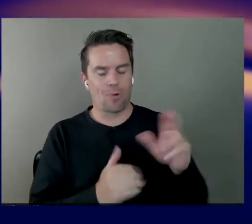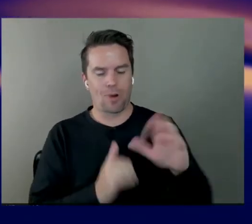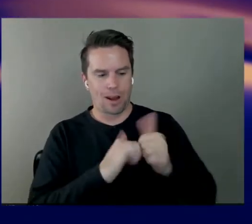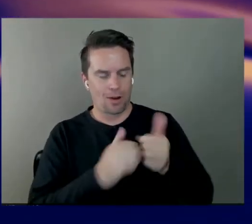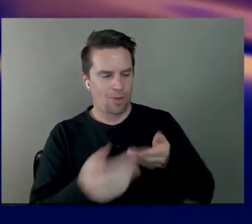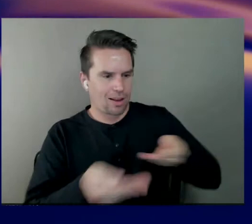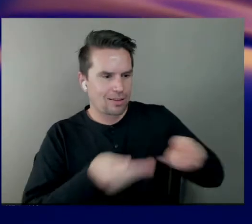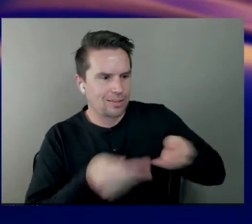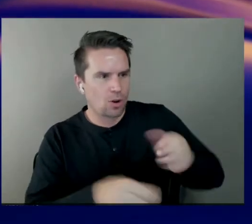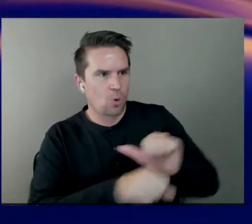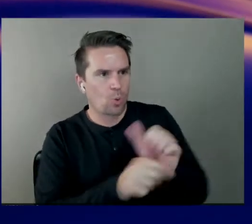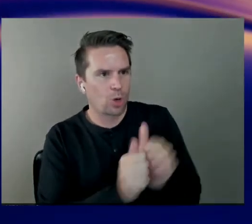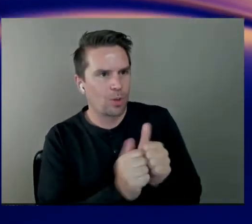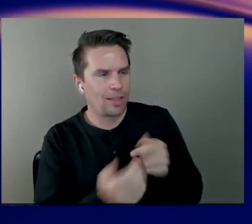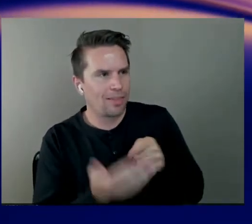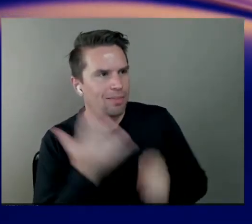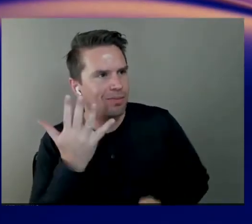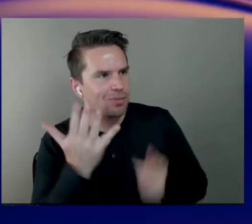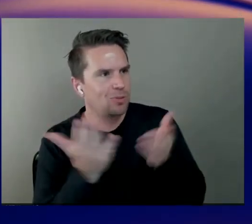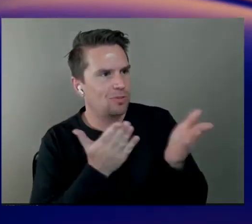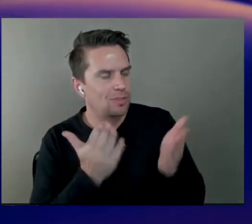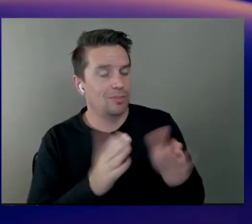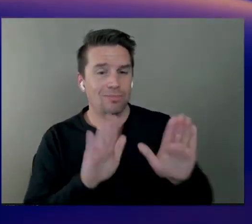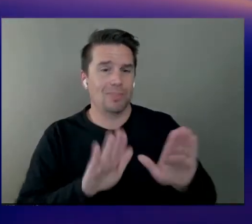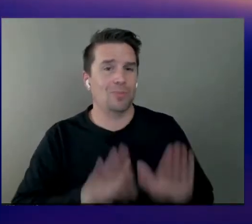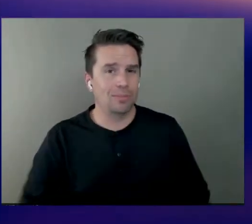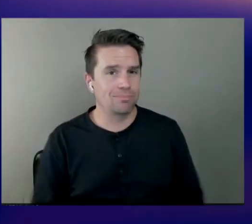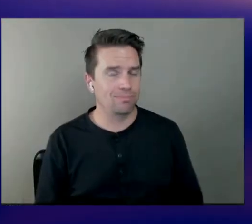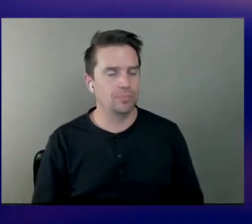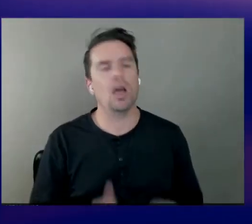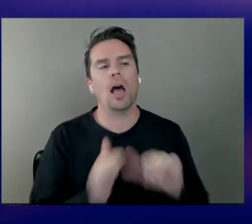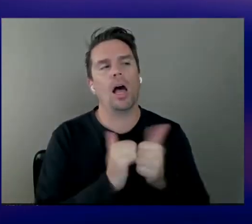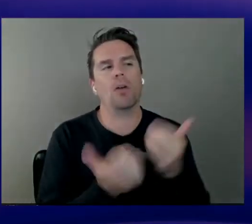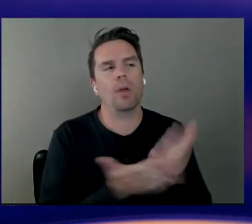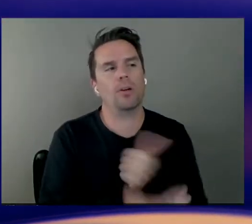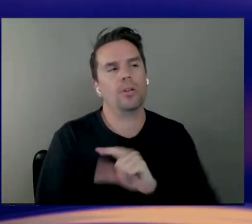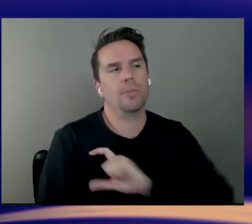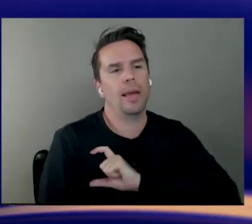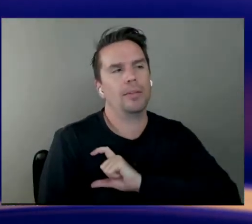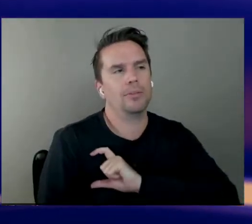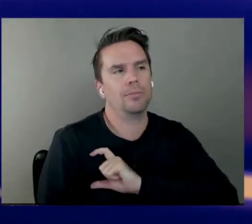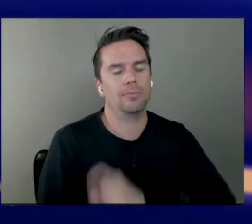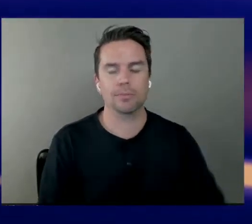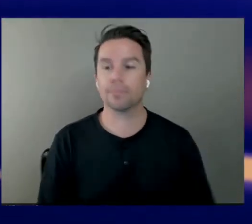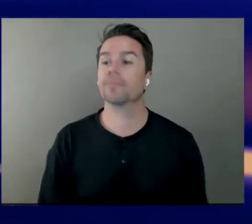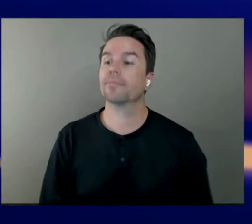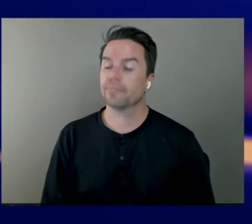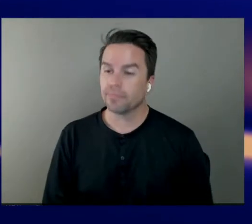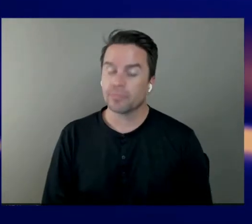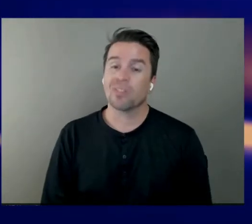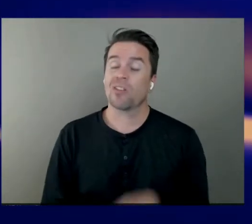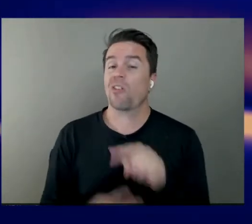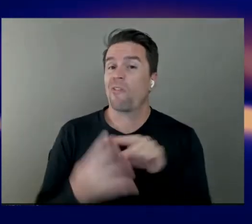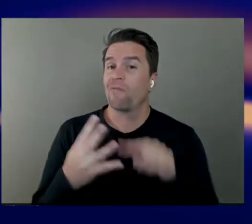Yeah. - Great, how do I earn one? Well, it's four easy steps. Okay.